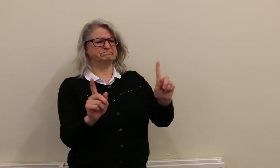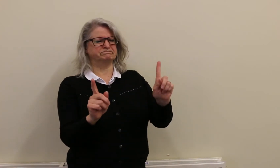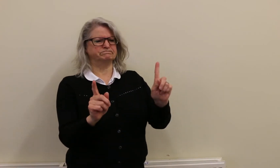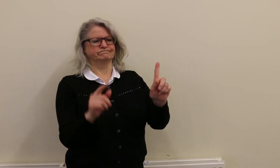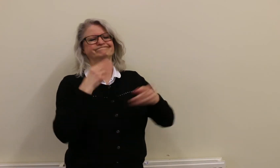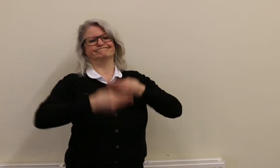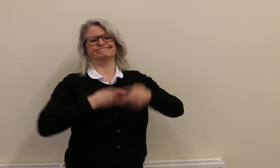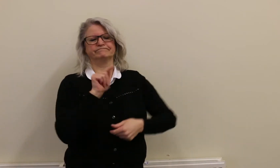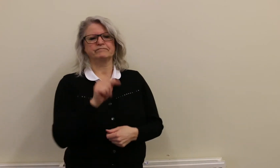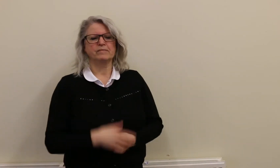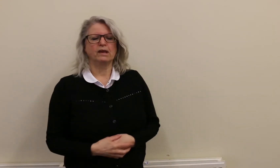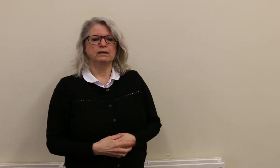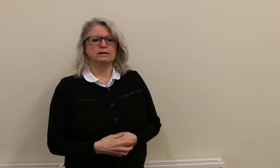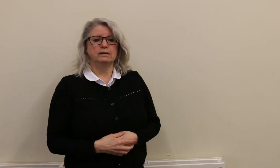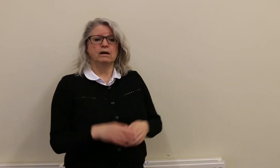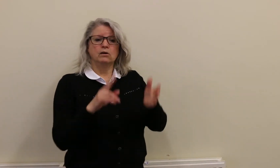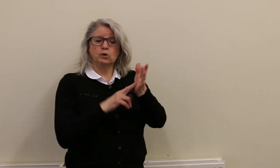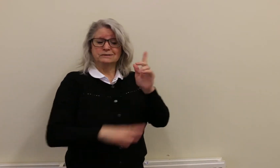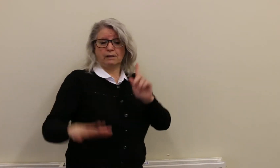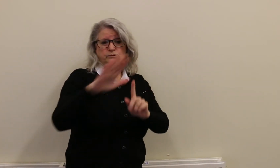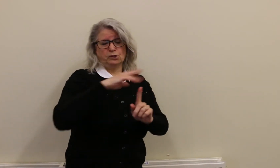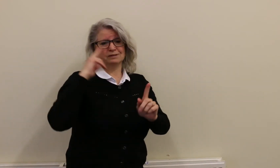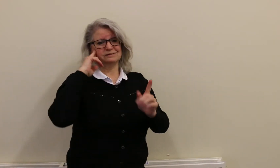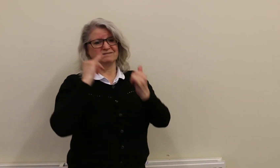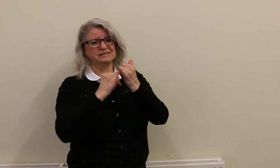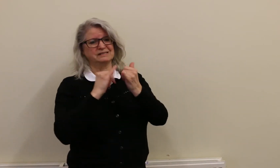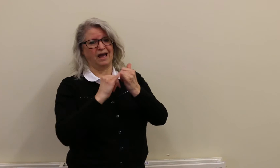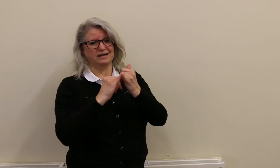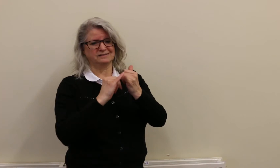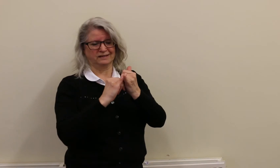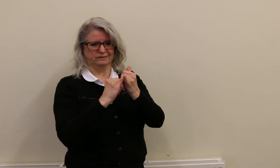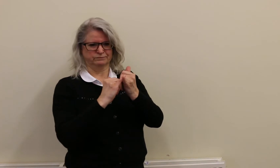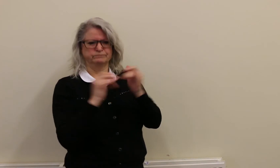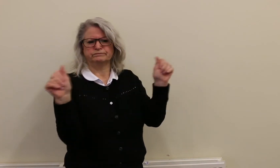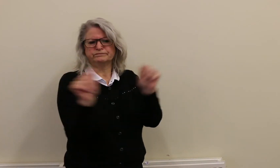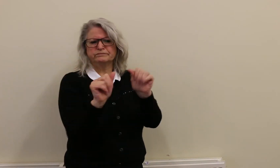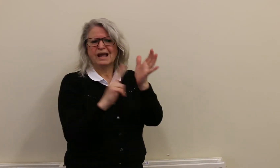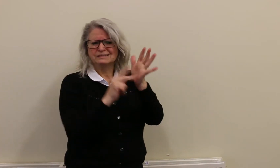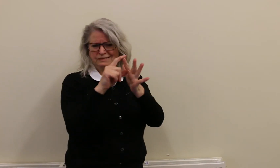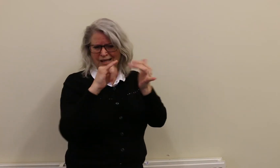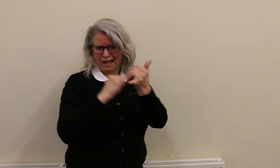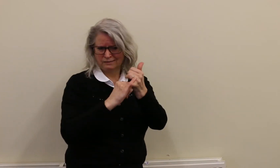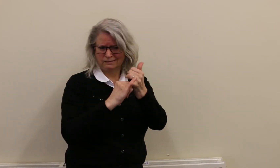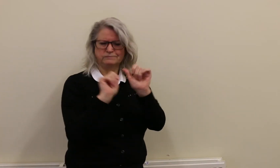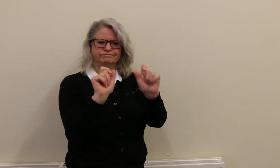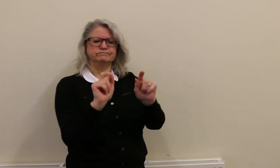So, what is a company member? Well i'll explain. Nottinghamshire Deaf Society (NDS